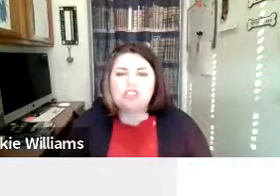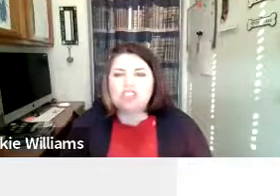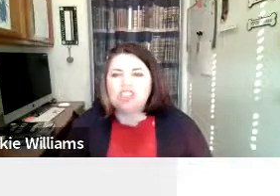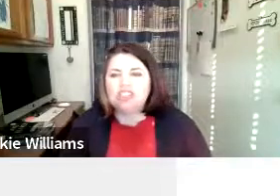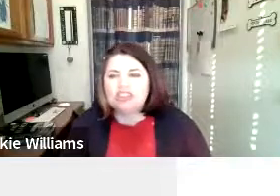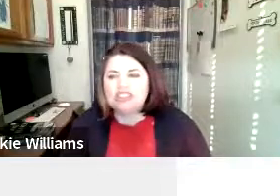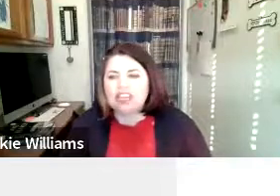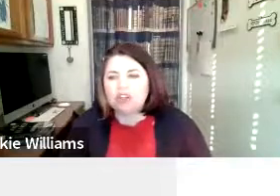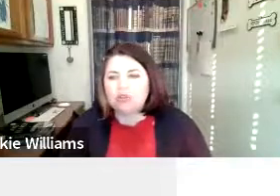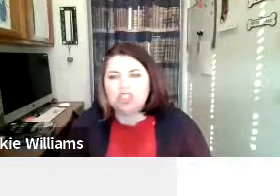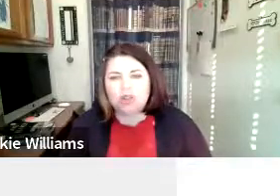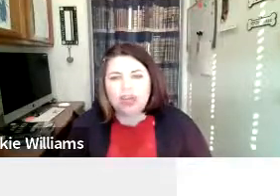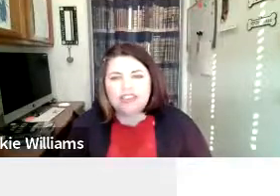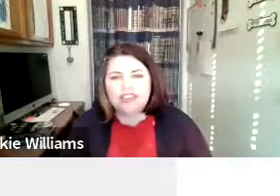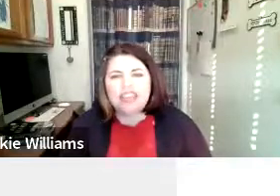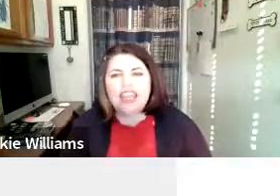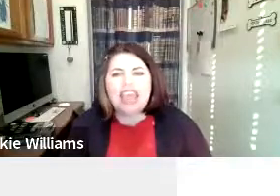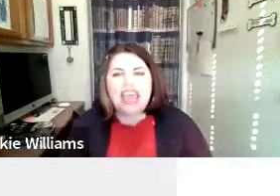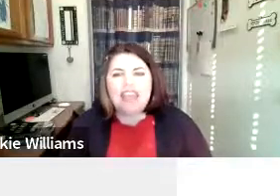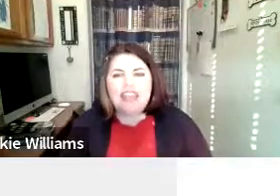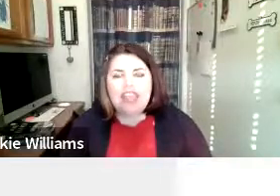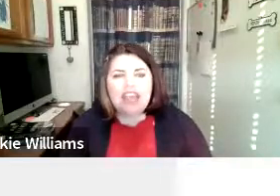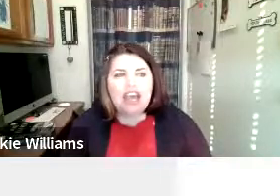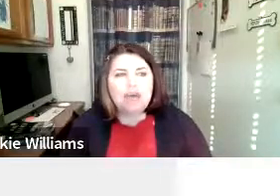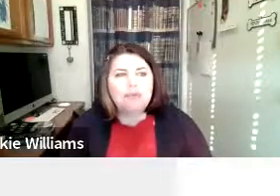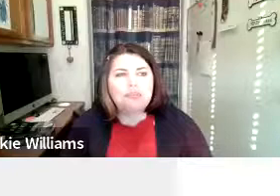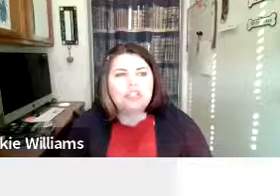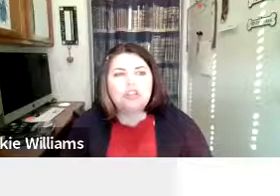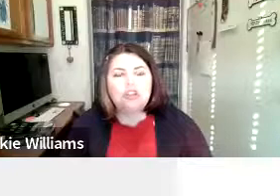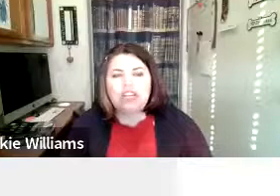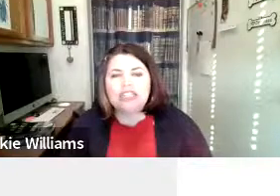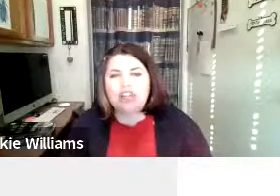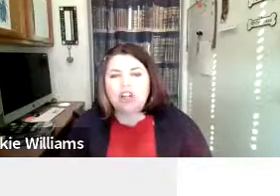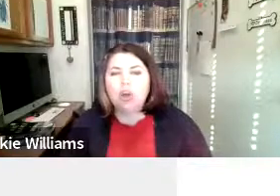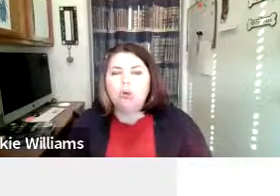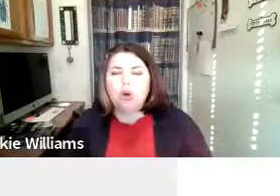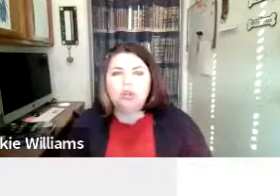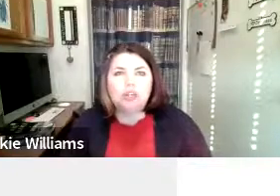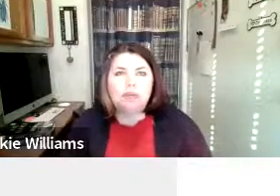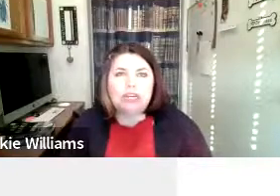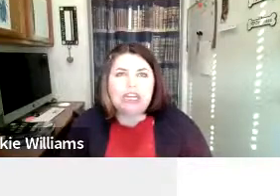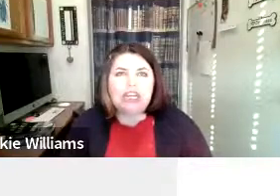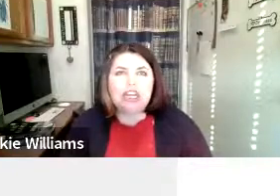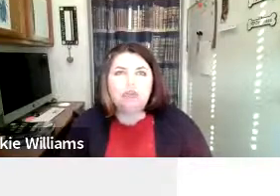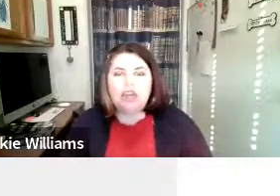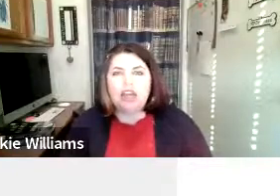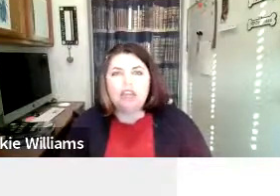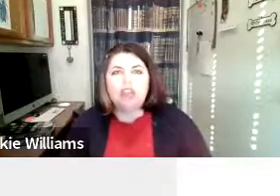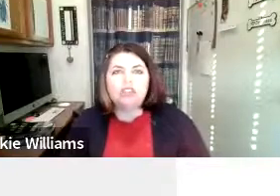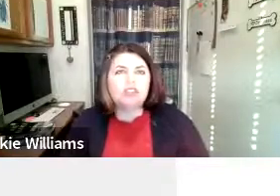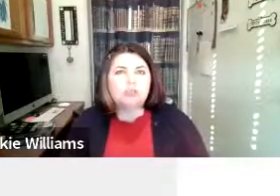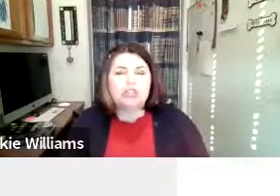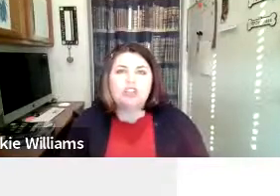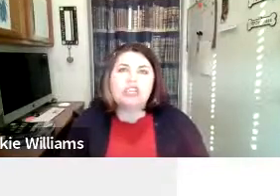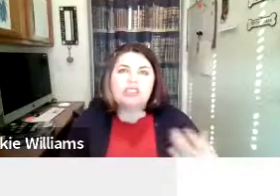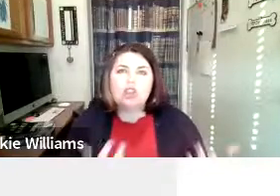suggestions, you can send those to us. And then the Professional Learning Center will also be you know, not just a space for these